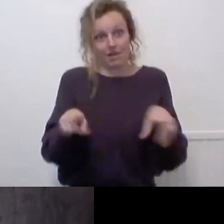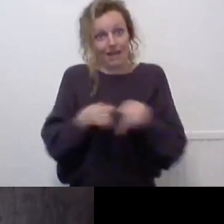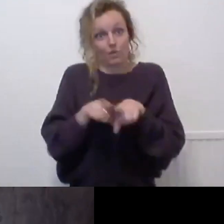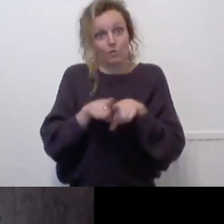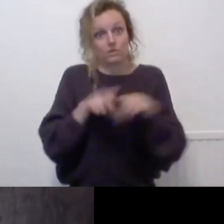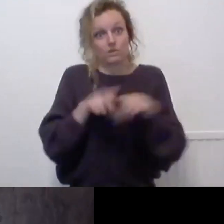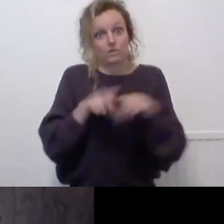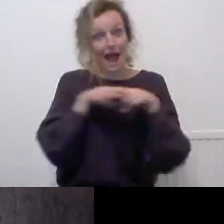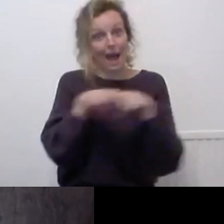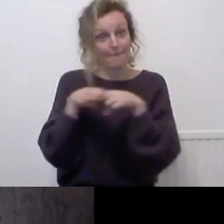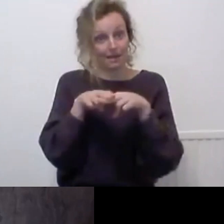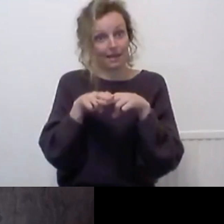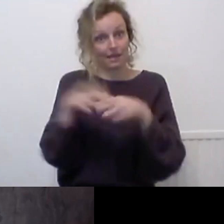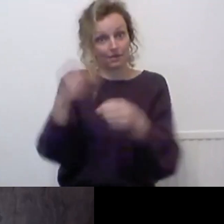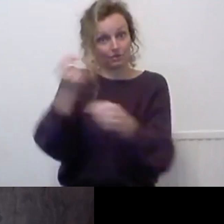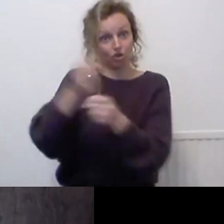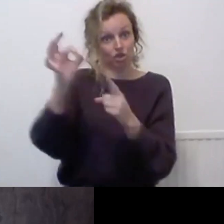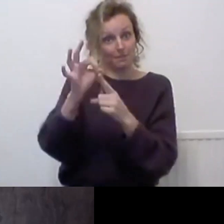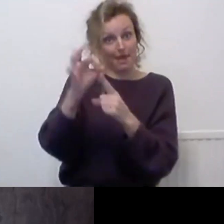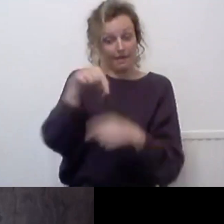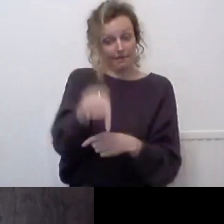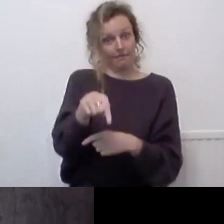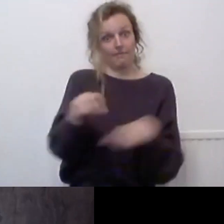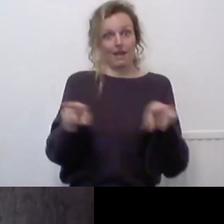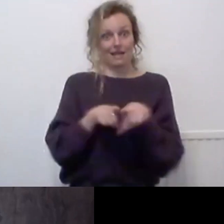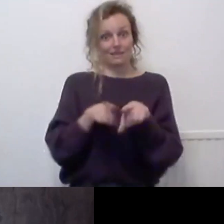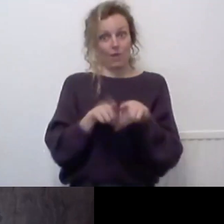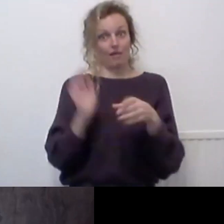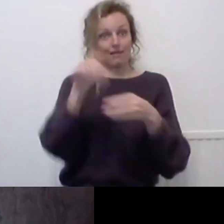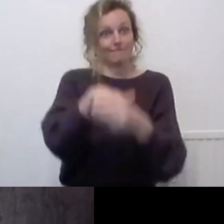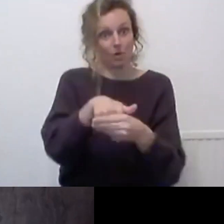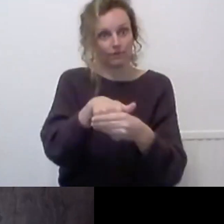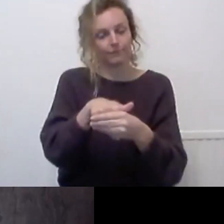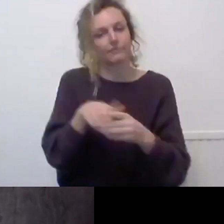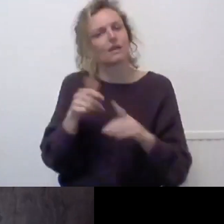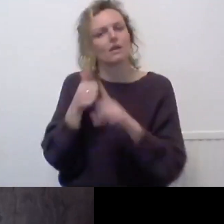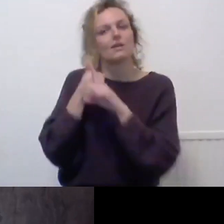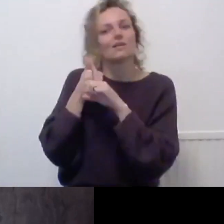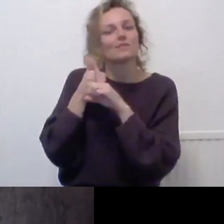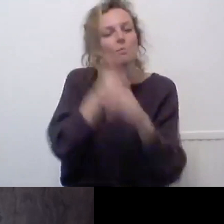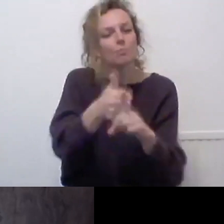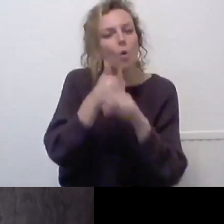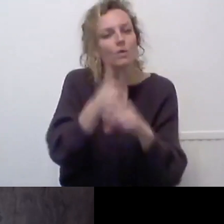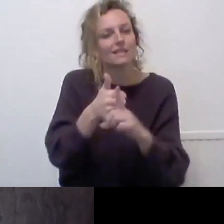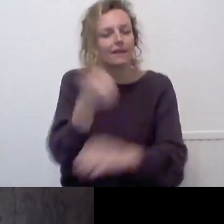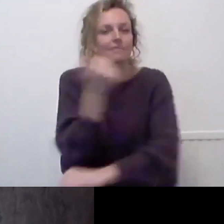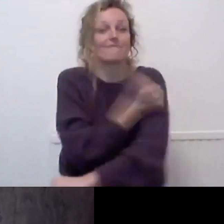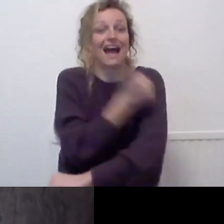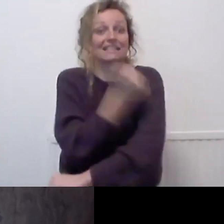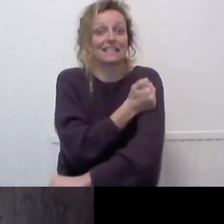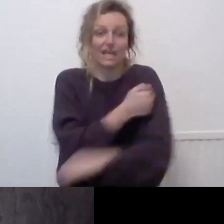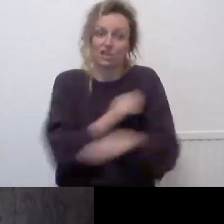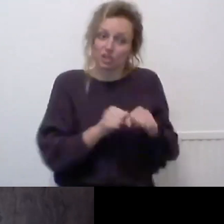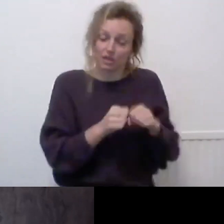Dr. Ken word is supporting the COVID-19 mass vaccination campaign and is working